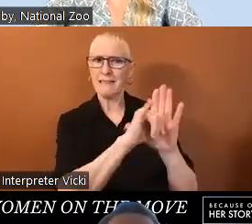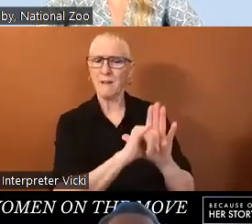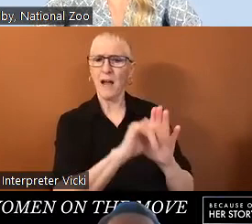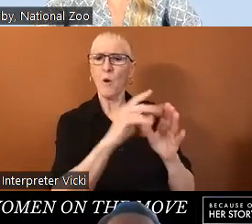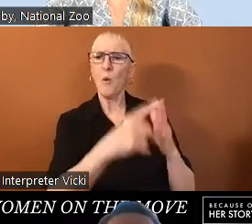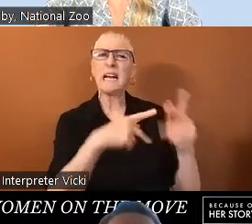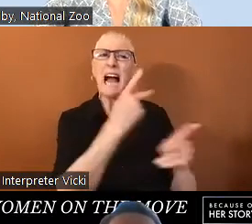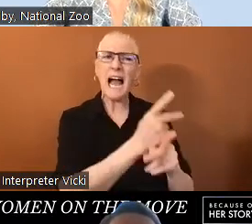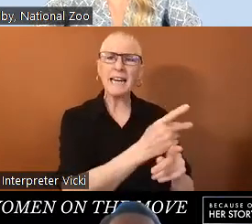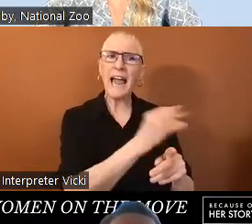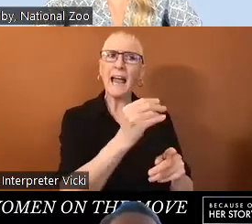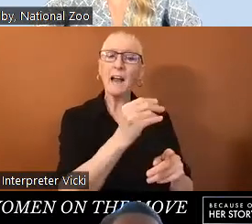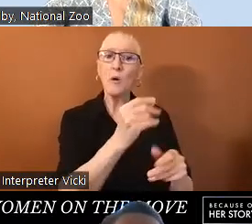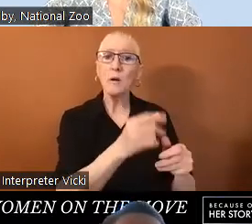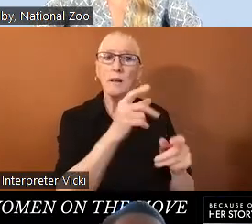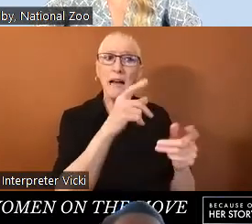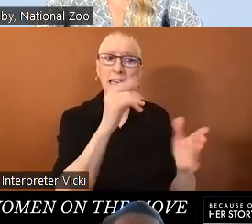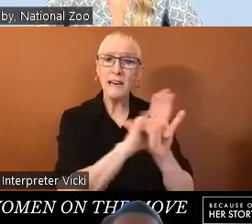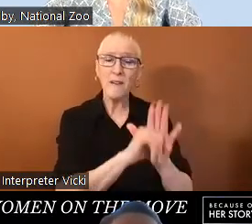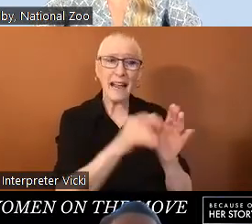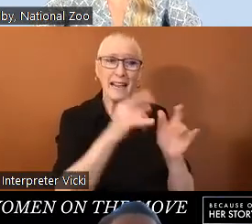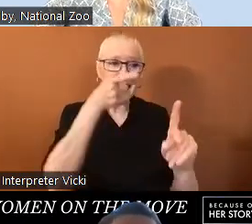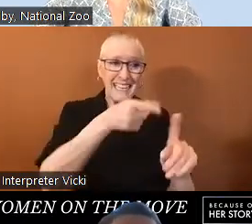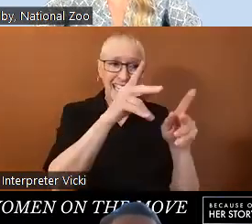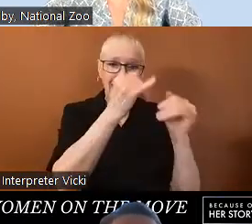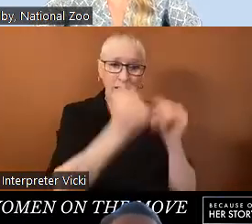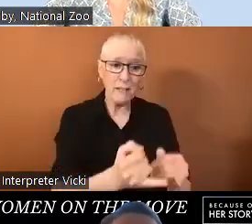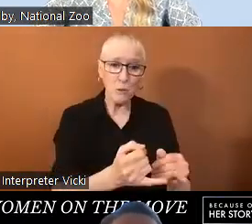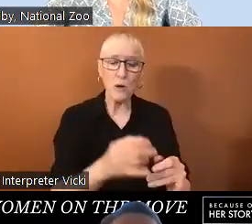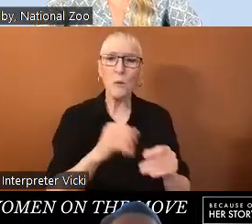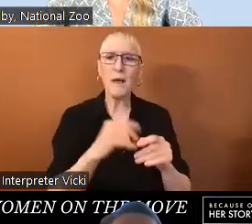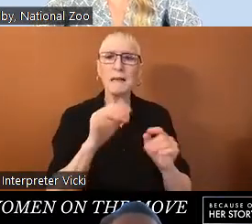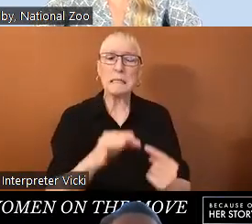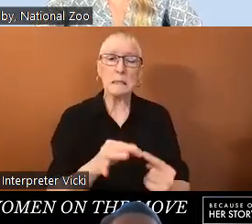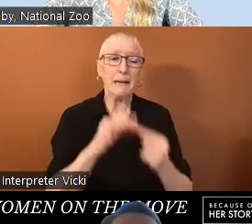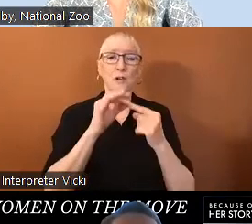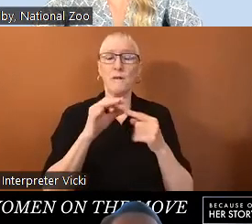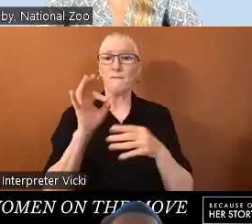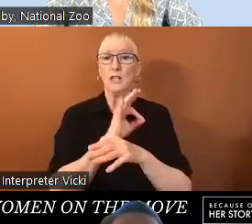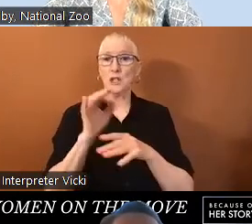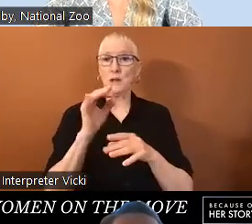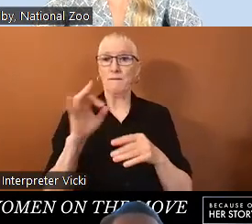individuals. So collecting images of distinguishing features on, for example, the tail or a dorsal fin